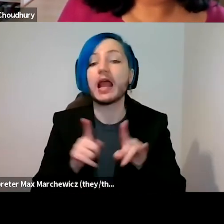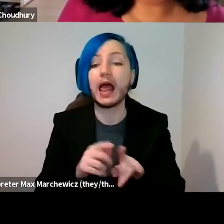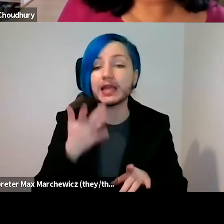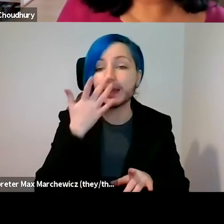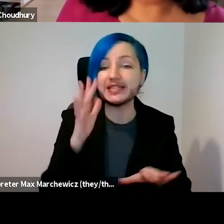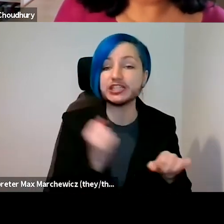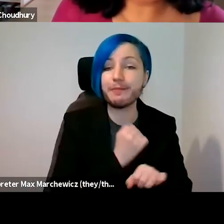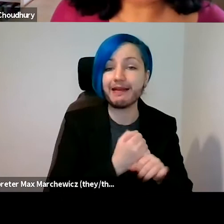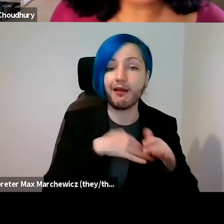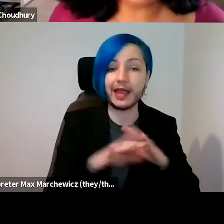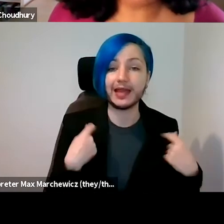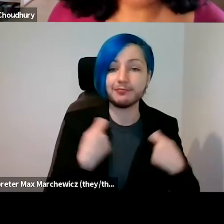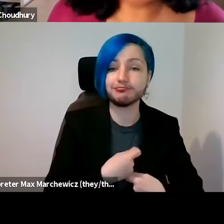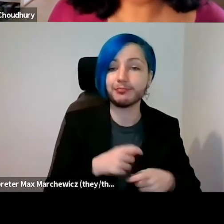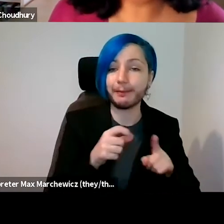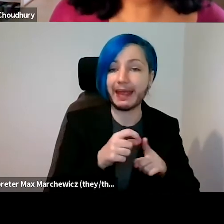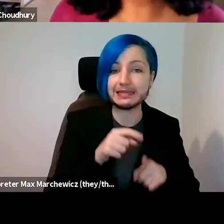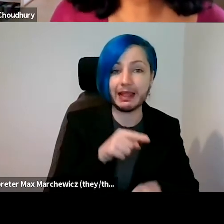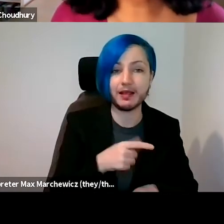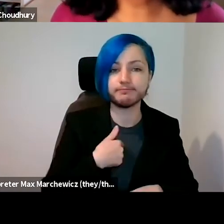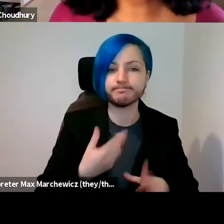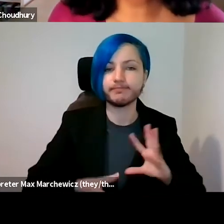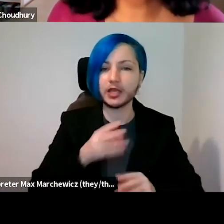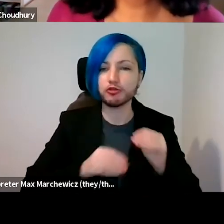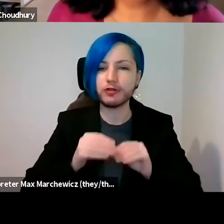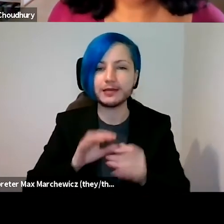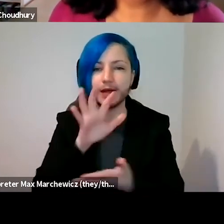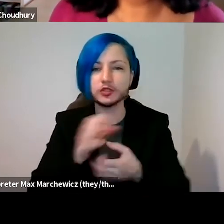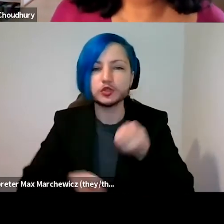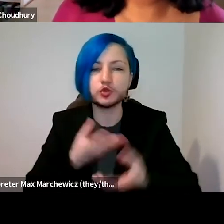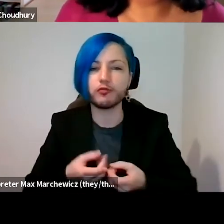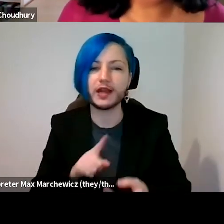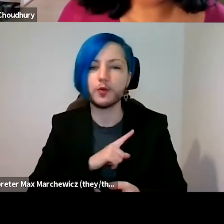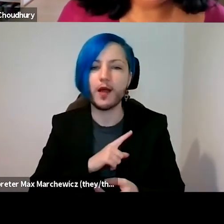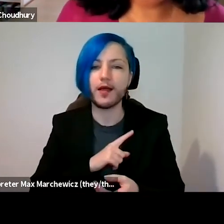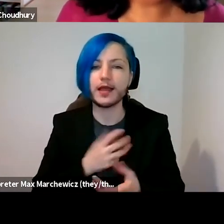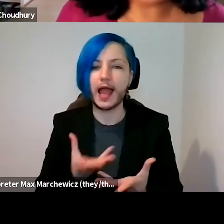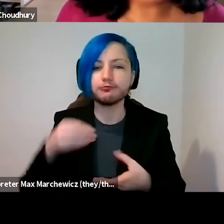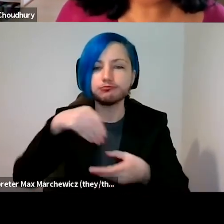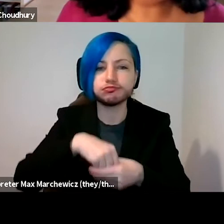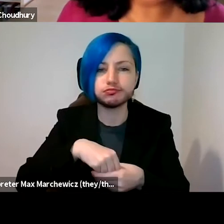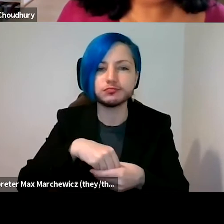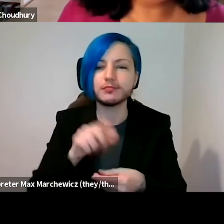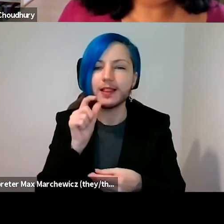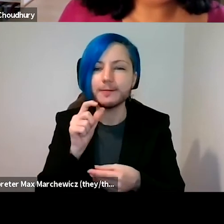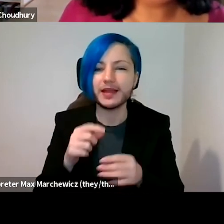I have composed my tale by incorporating into the woof a little Tibet wool, which my excellent friend and neighbor,